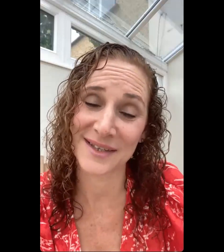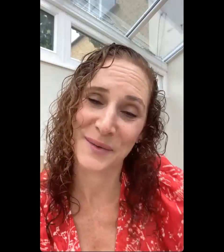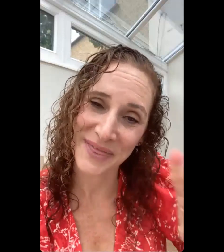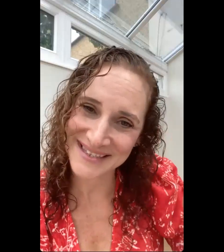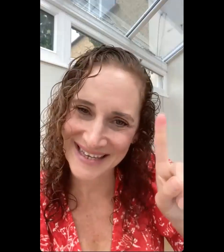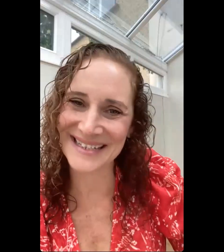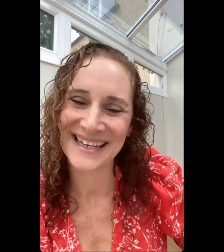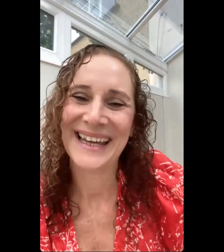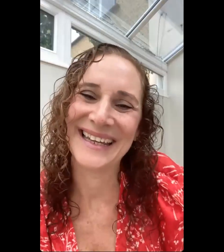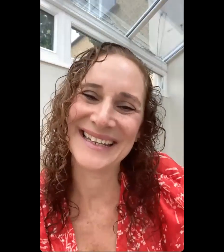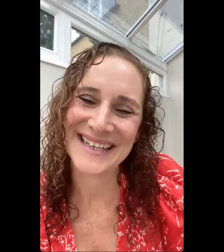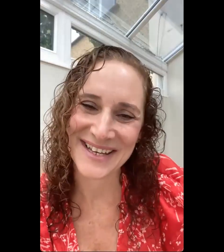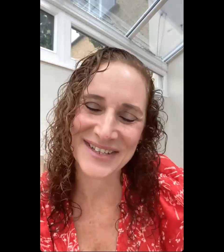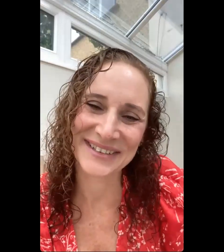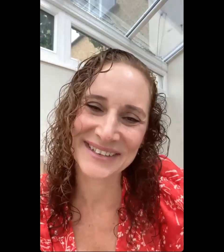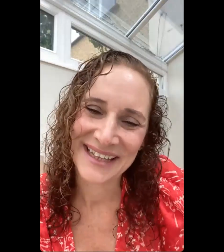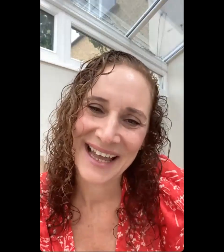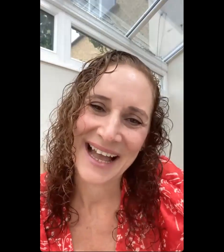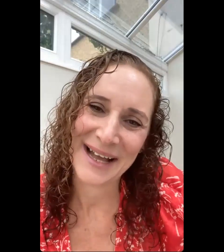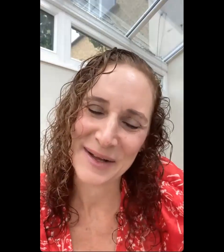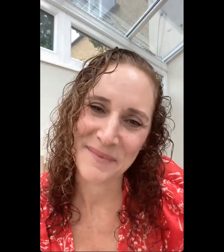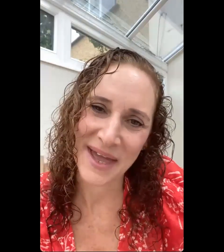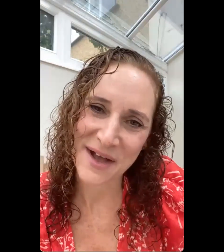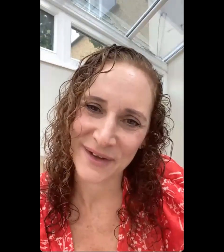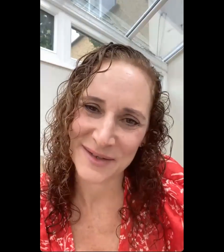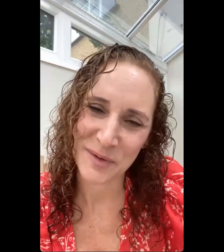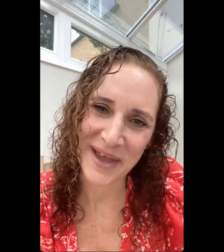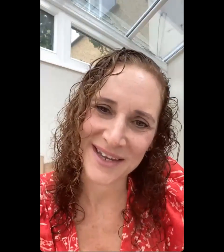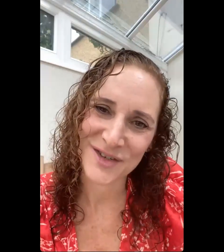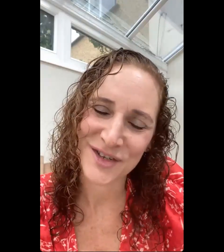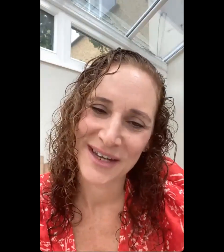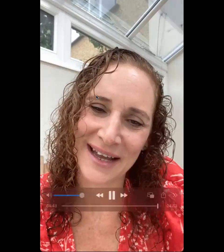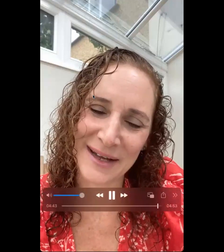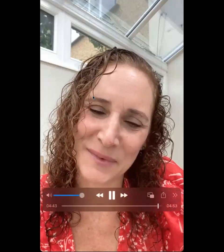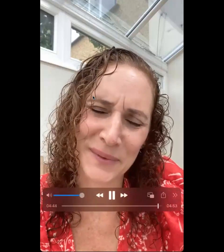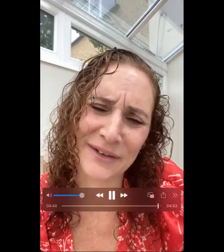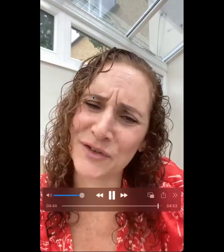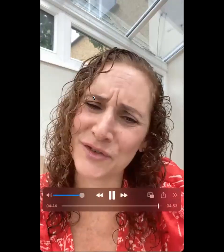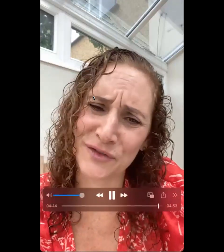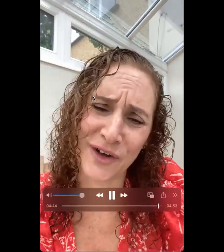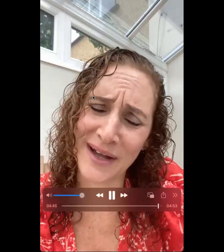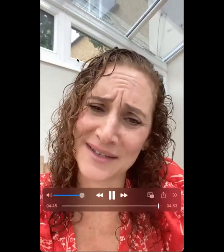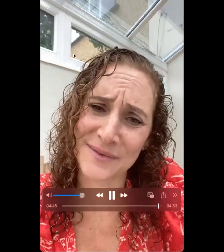with the 'Z' international and our Facebook page. We would love you to follow us.